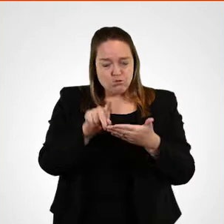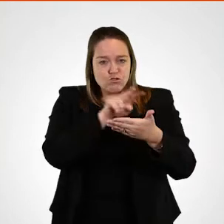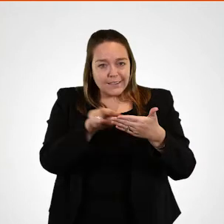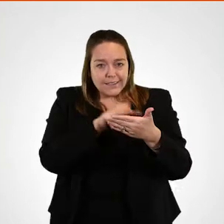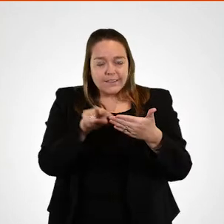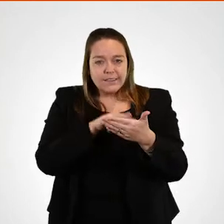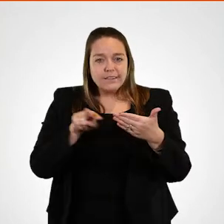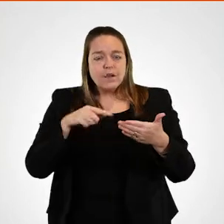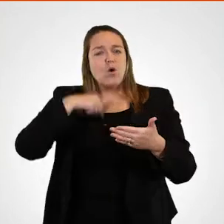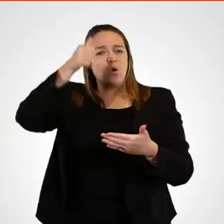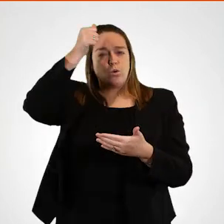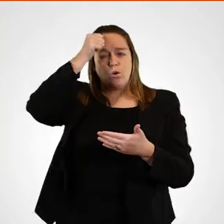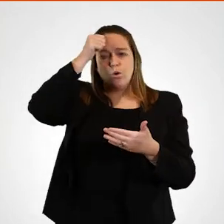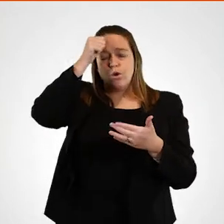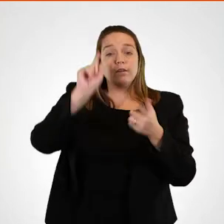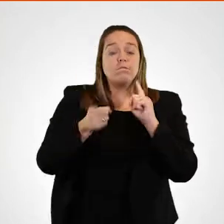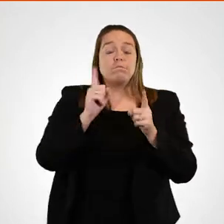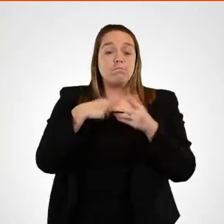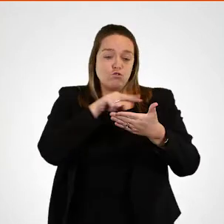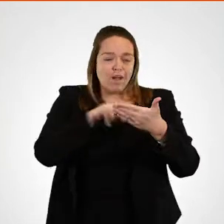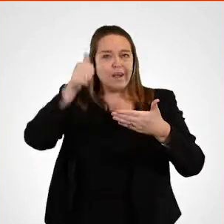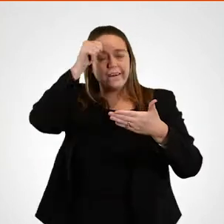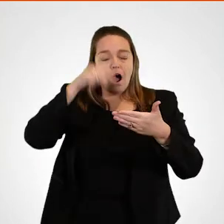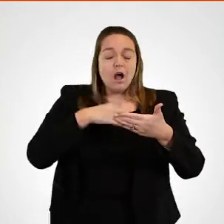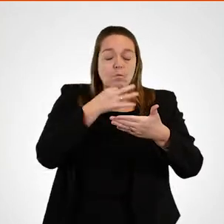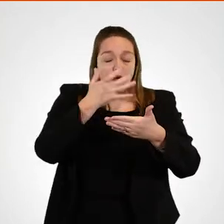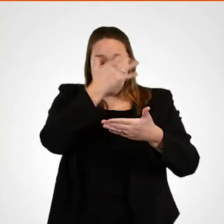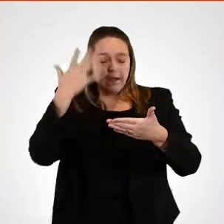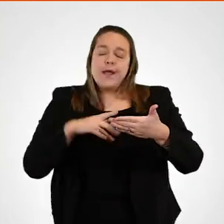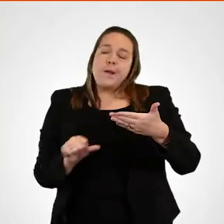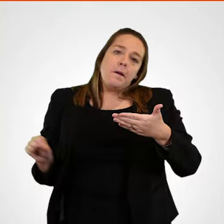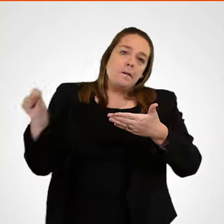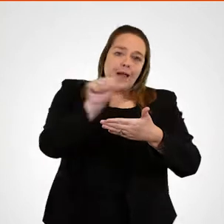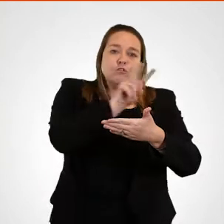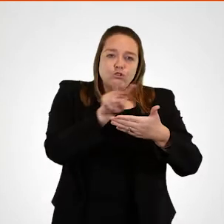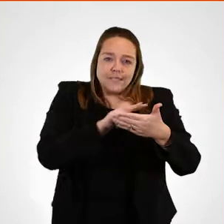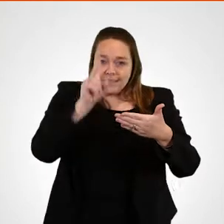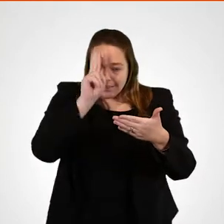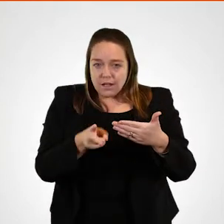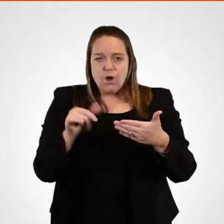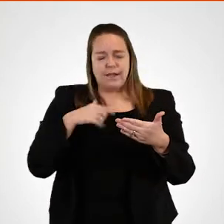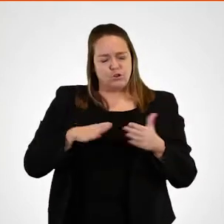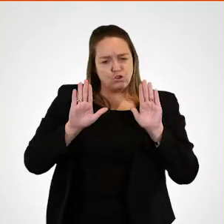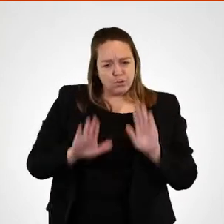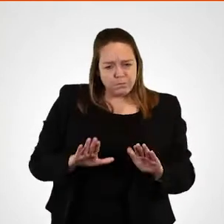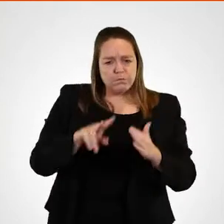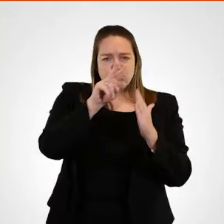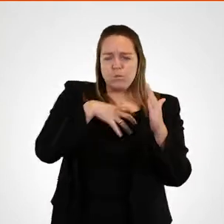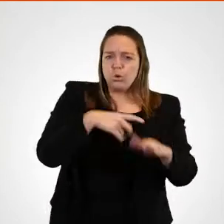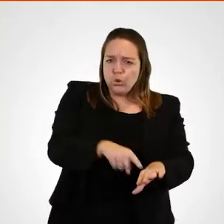help themselves know when they're not paying attention, when they need to read slower, when they need to stop and think about that.